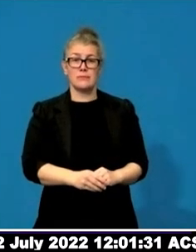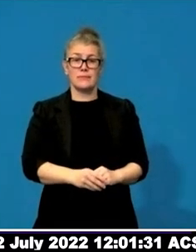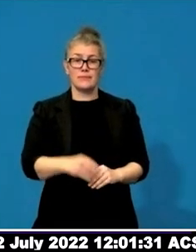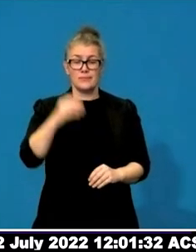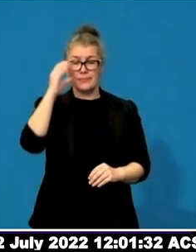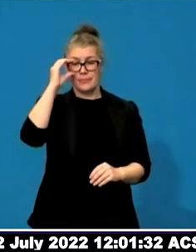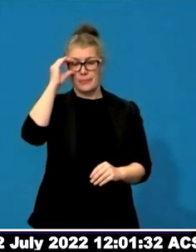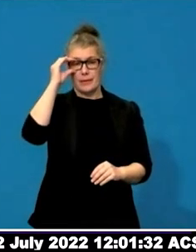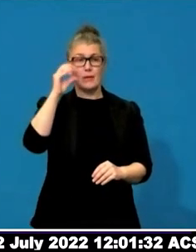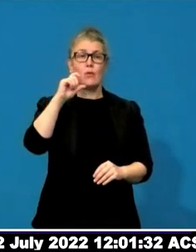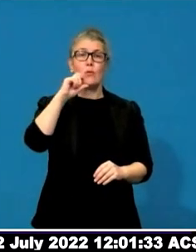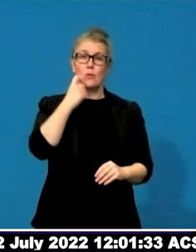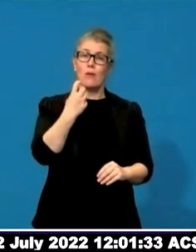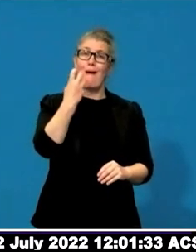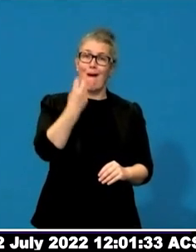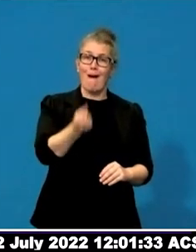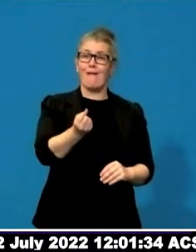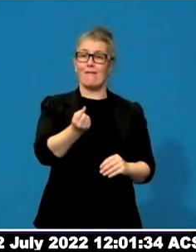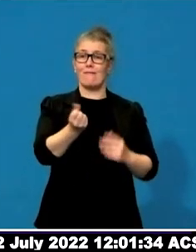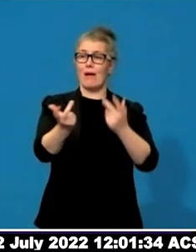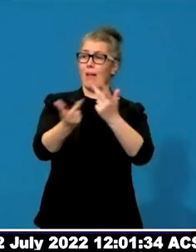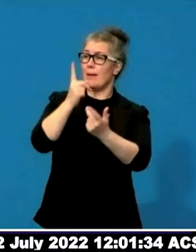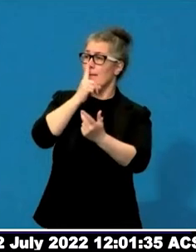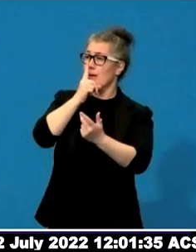that will be able to speak about that much more.